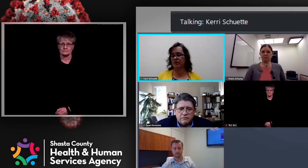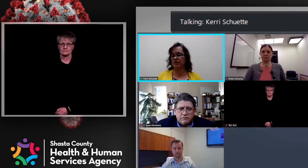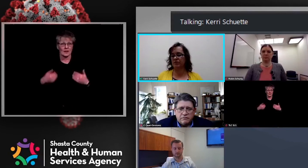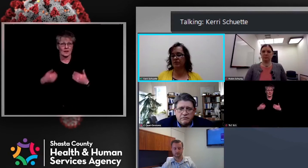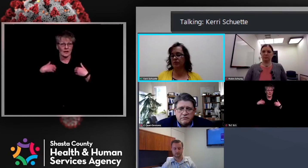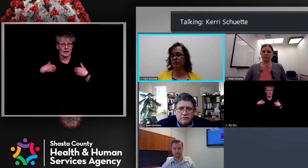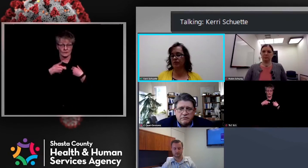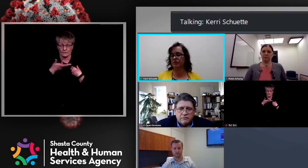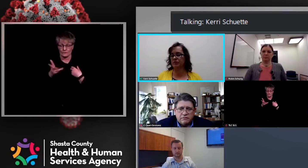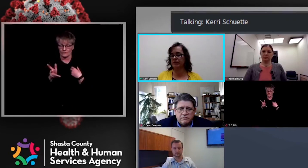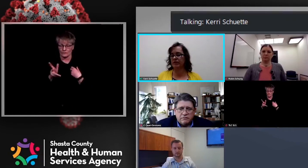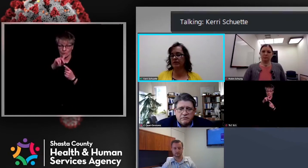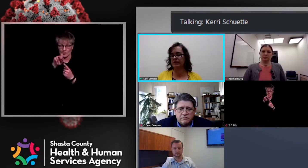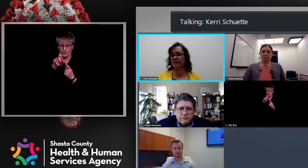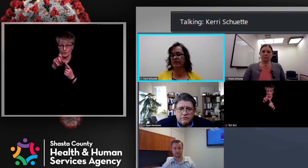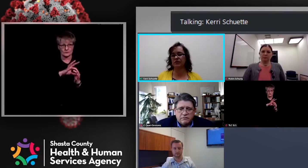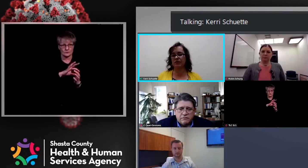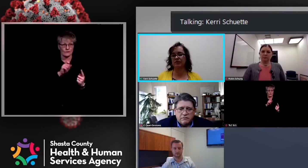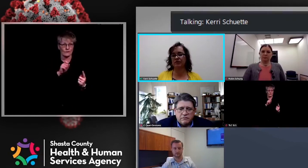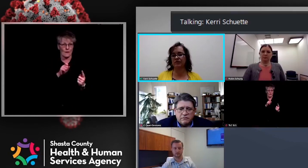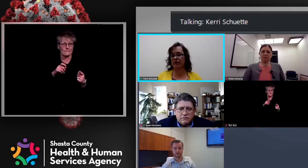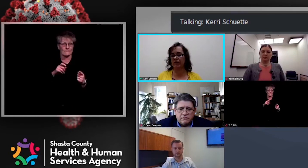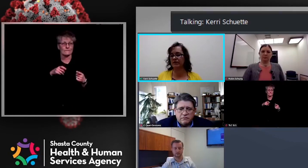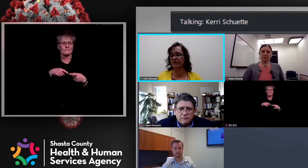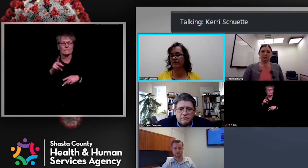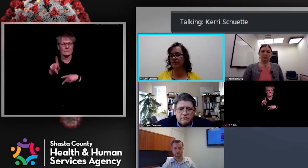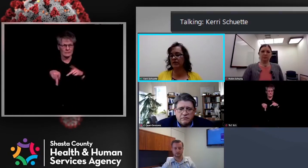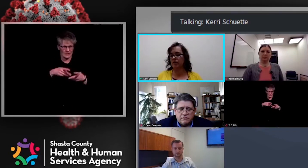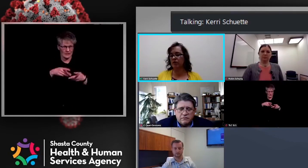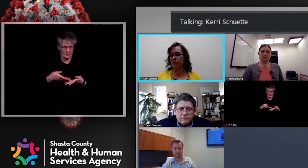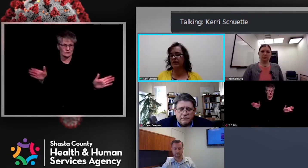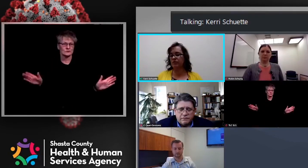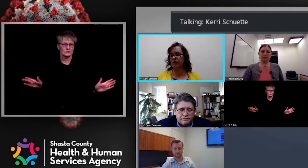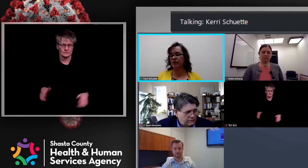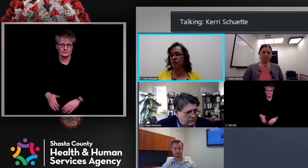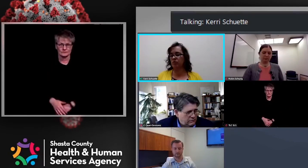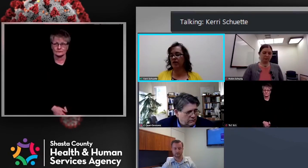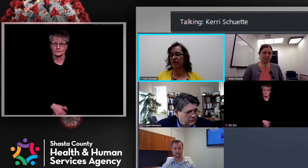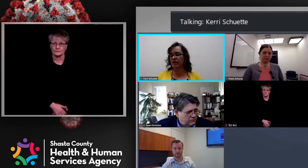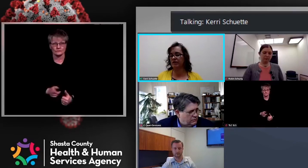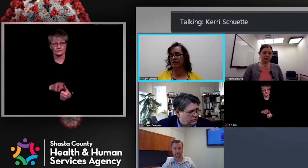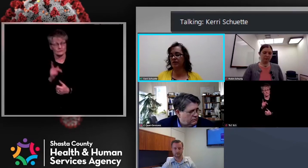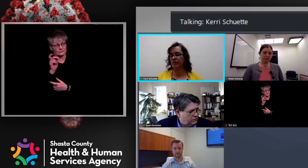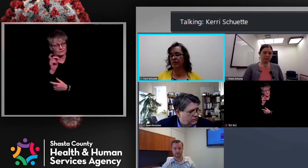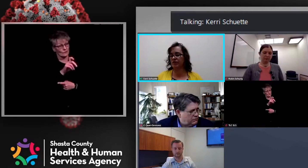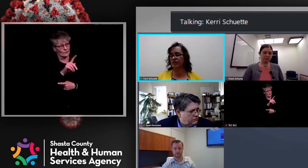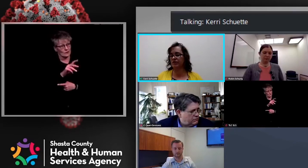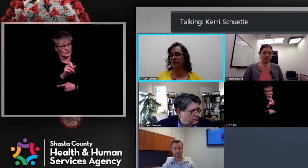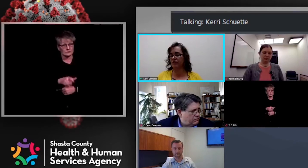The first one is for Dr. Vovakes. “Pregnant women were not in trials for medications nor